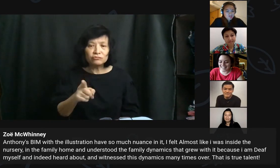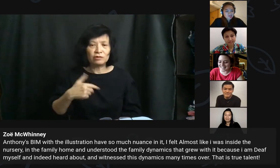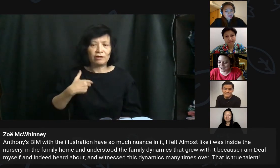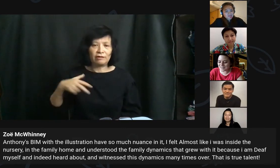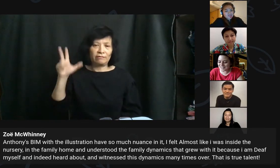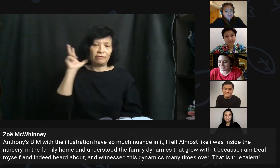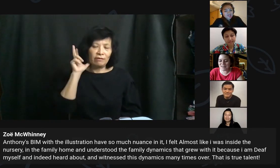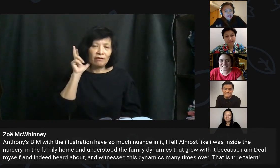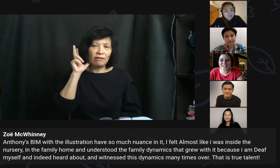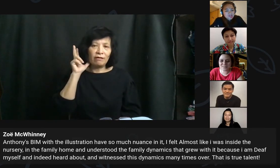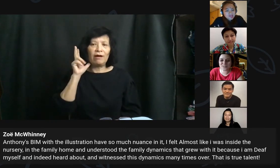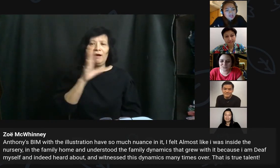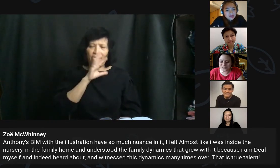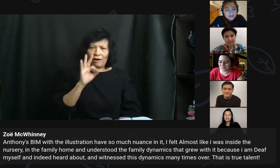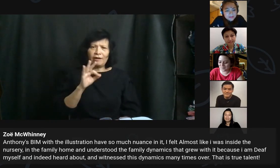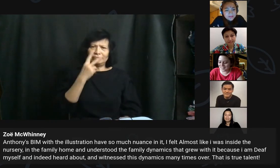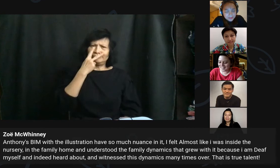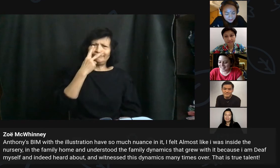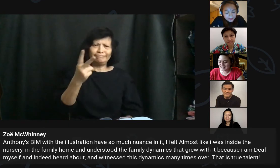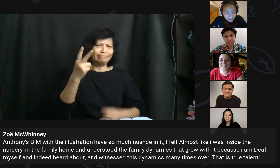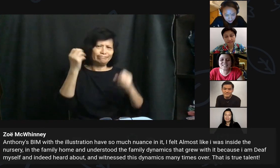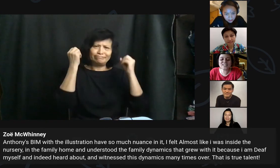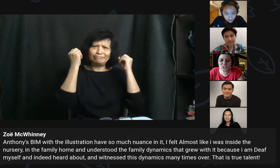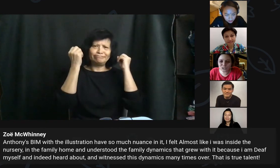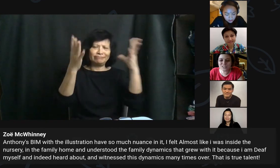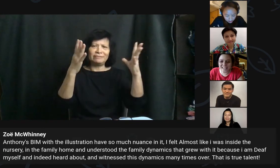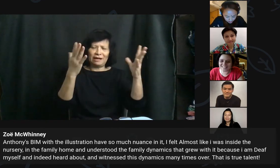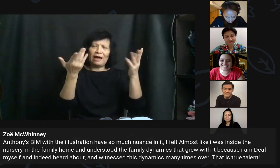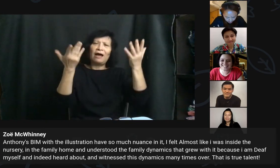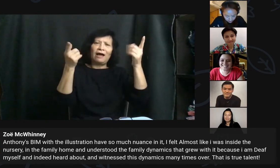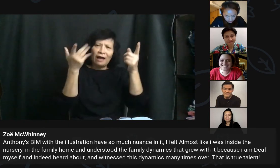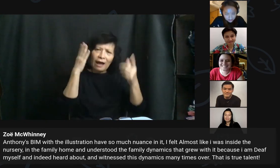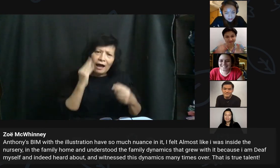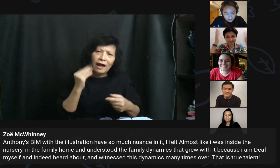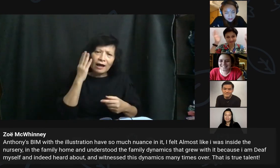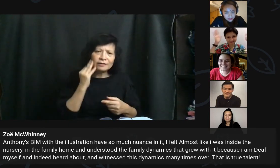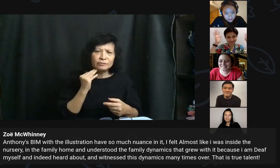the dynamics many times over. This is a true talent.